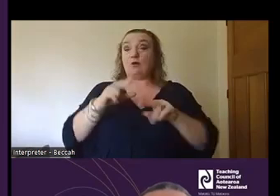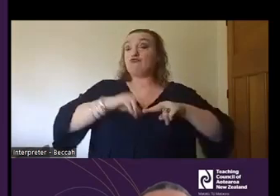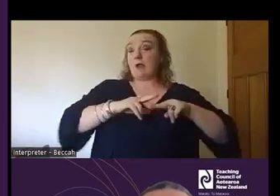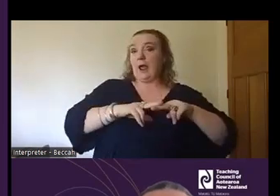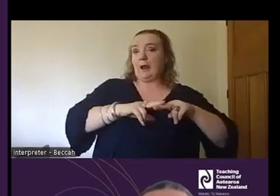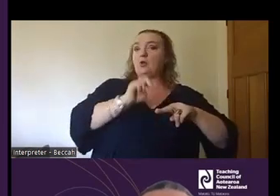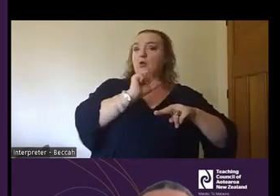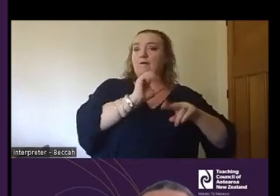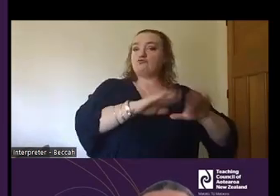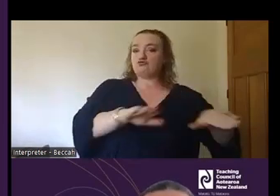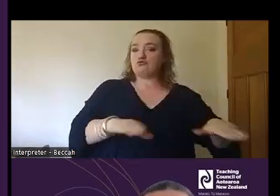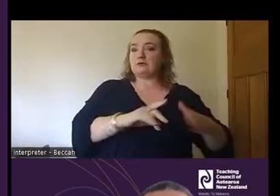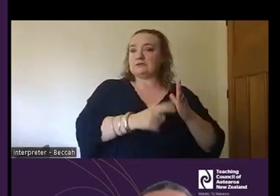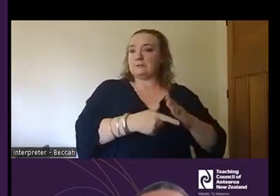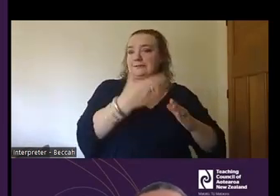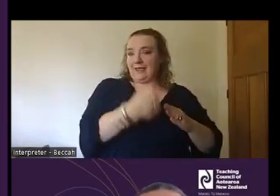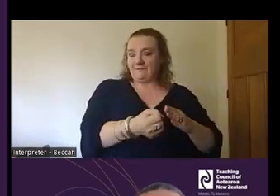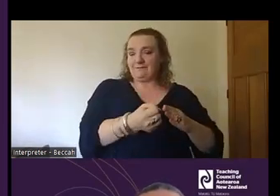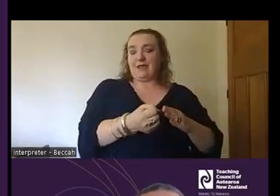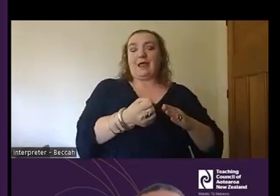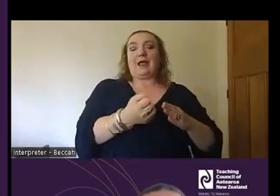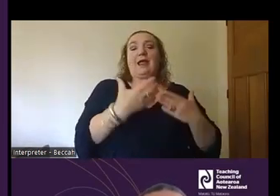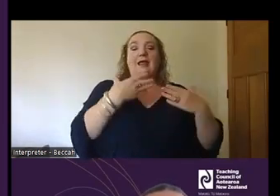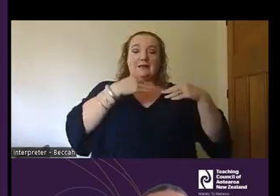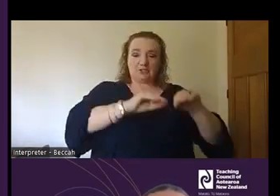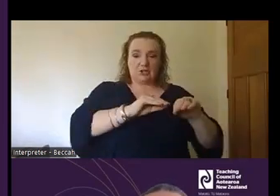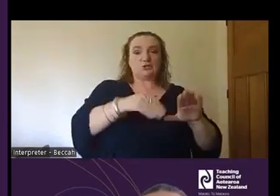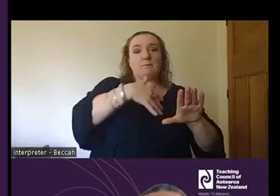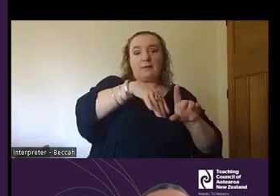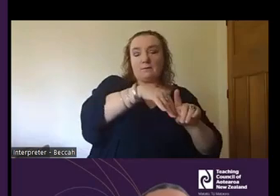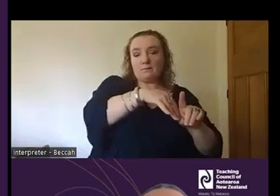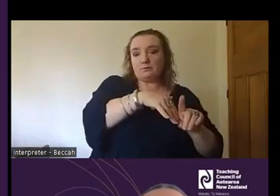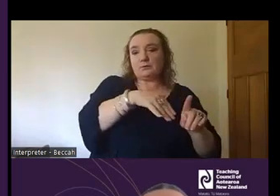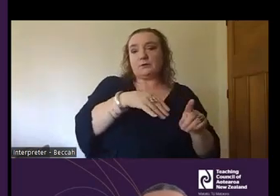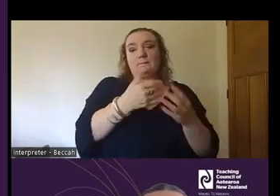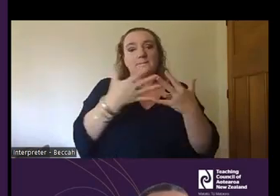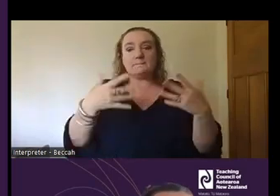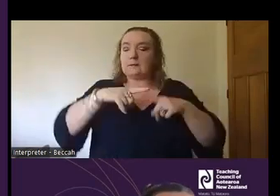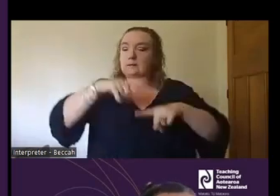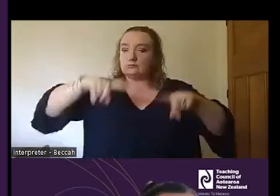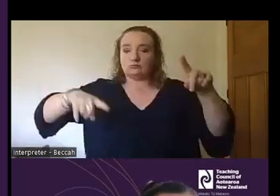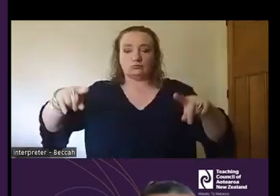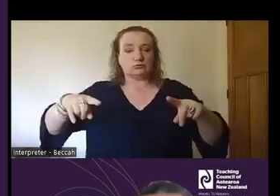with a background in ECE education. She has founded and lead many different advocacy groups.